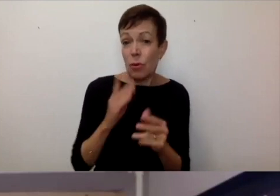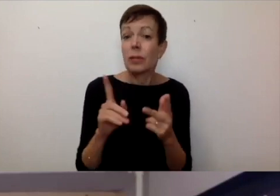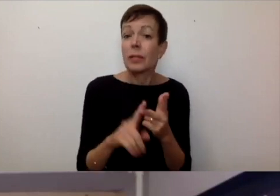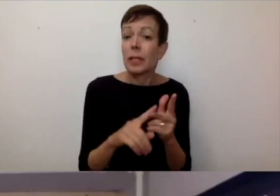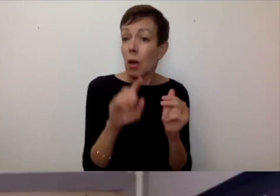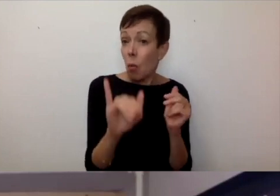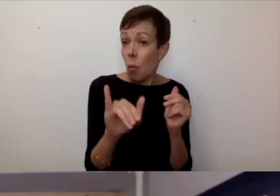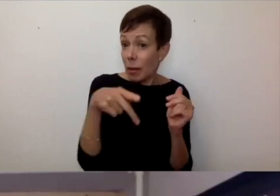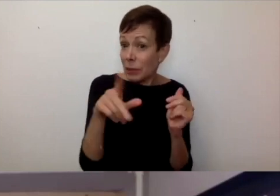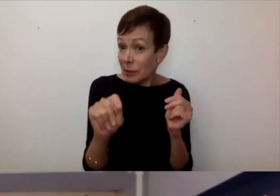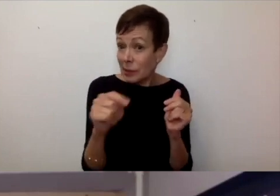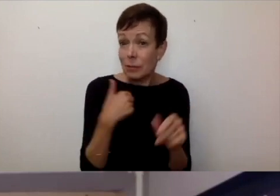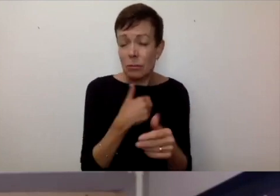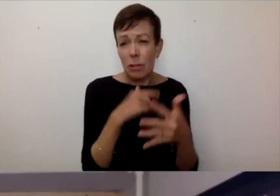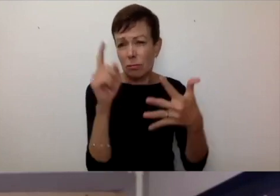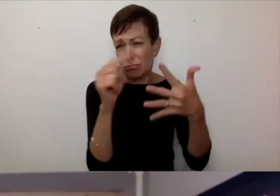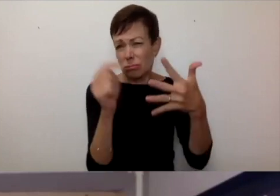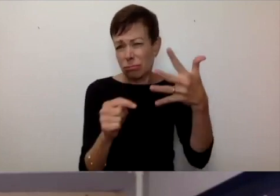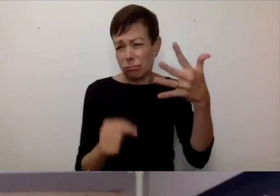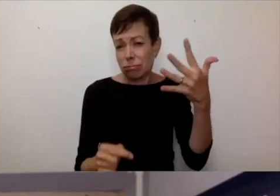award-winning canadian playwright and a critically acclaimed performer with